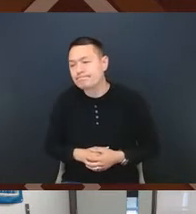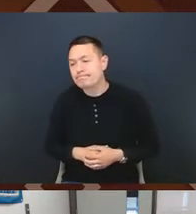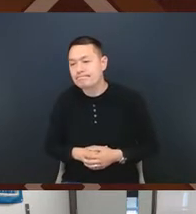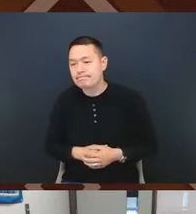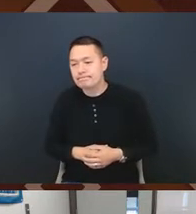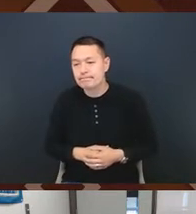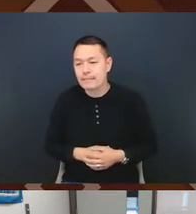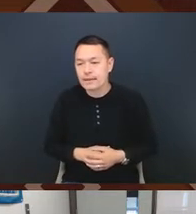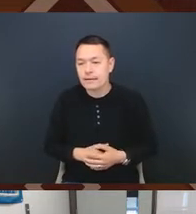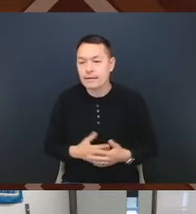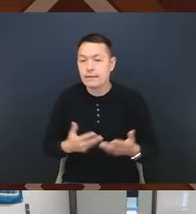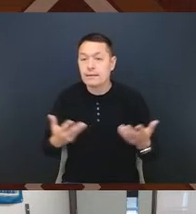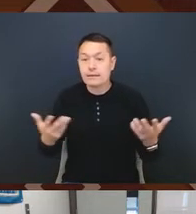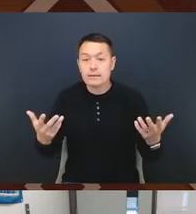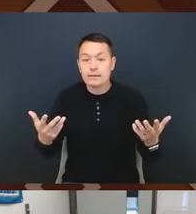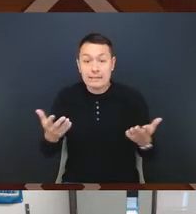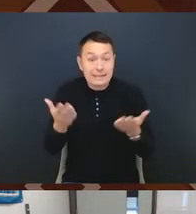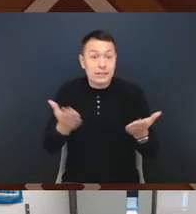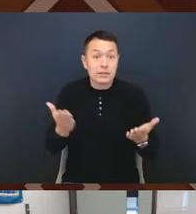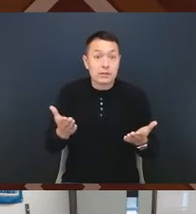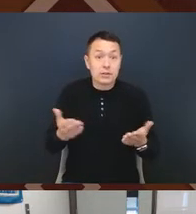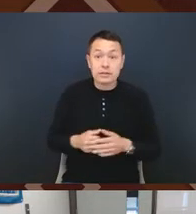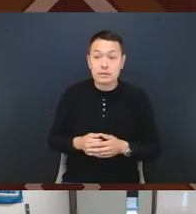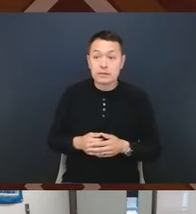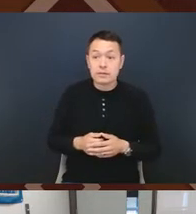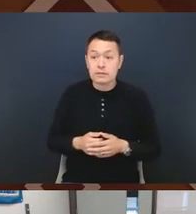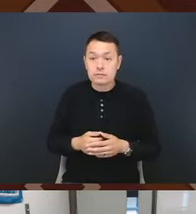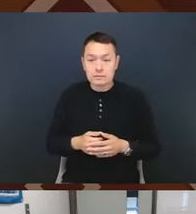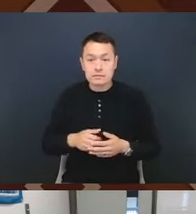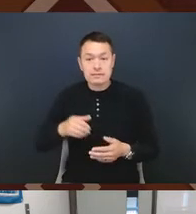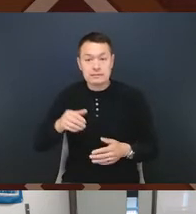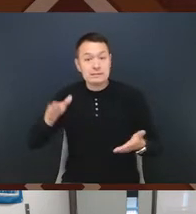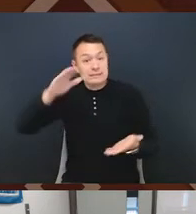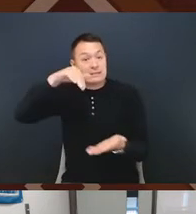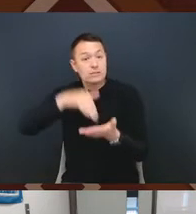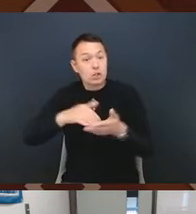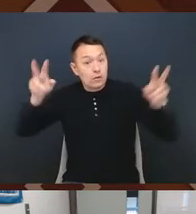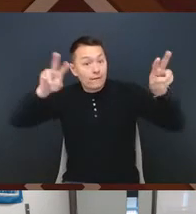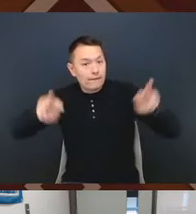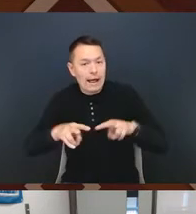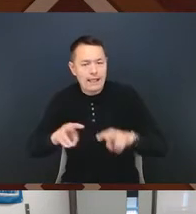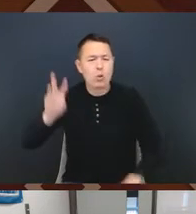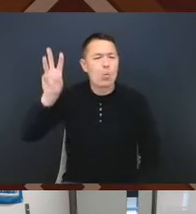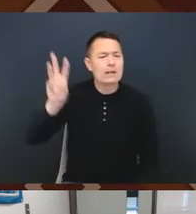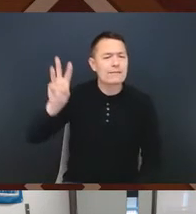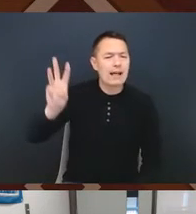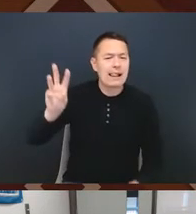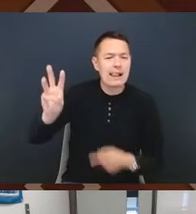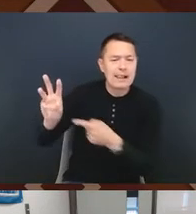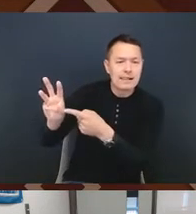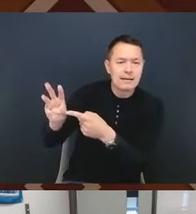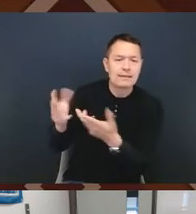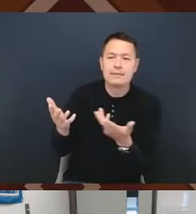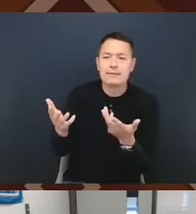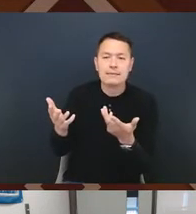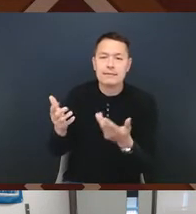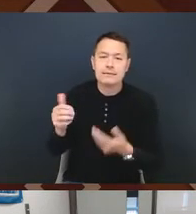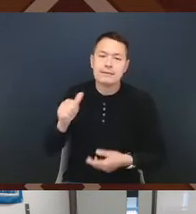even, you know, here in the Central Valley, obviously Watsonville is not necessarily part of the Central Valley, but not far away